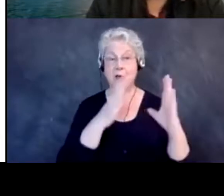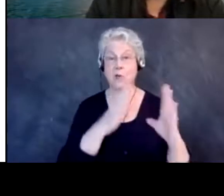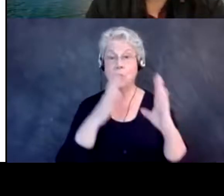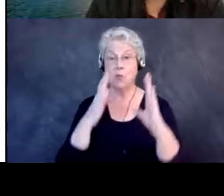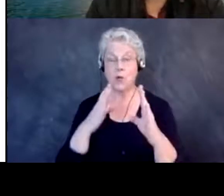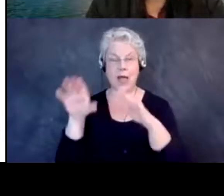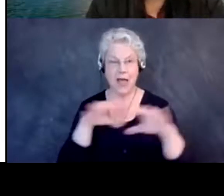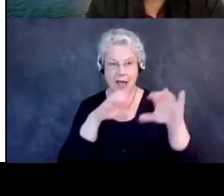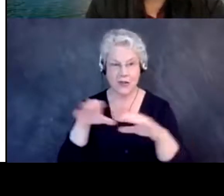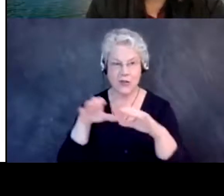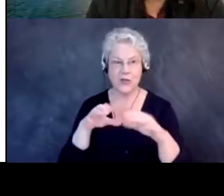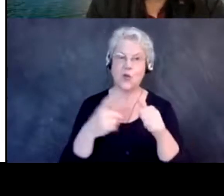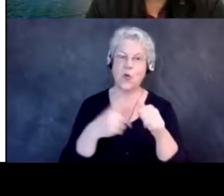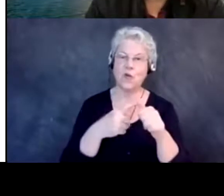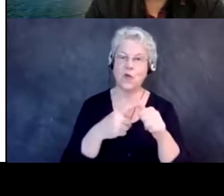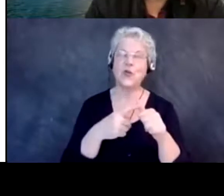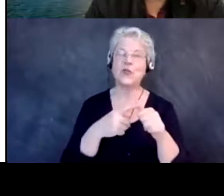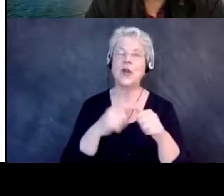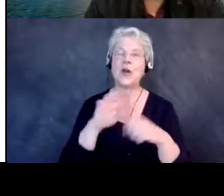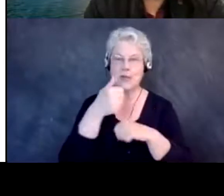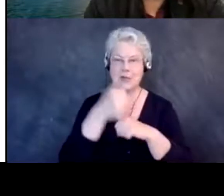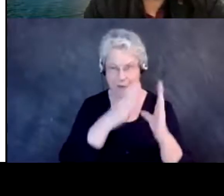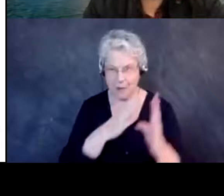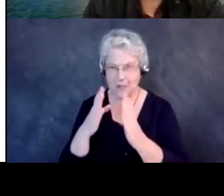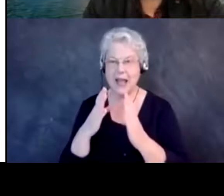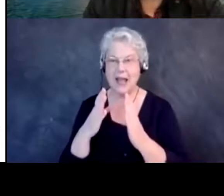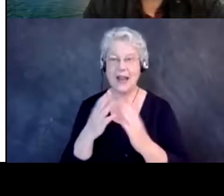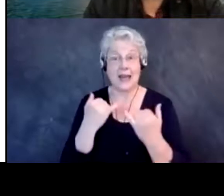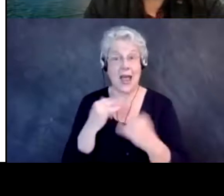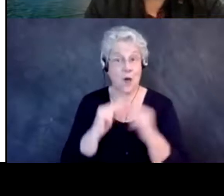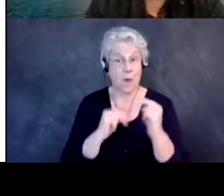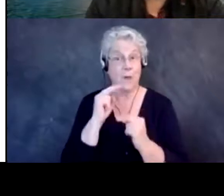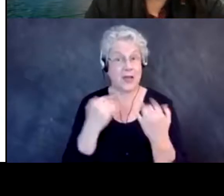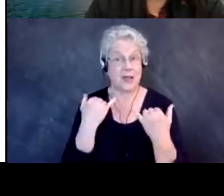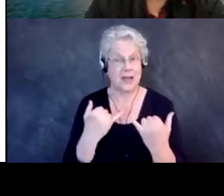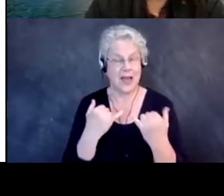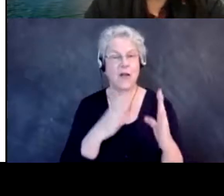a plan - it's actually under construction now which is great. Whose responsibility is it? So,